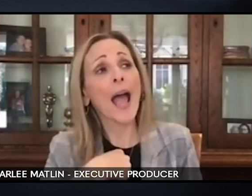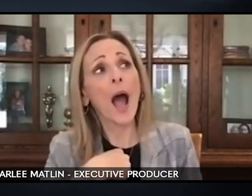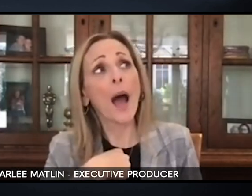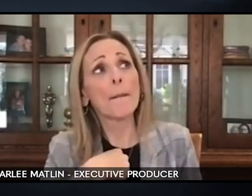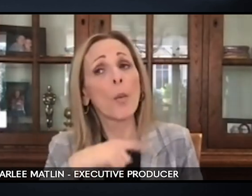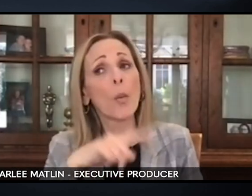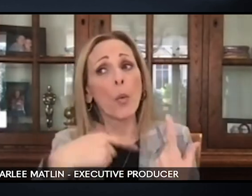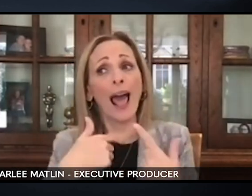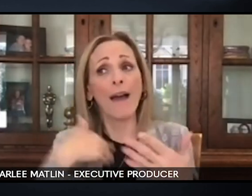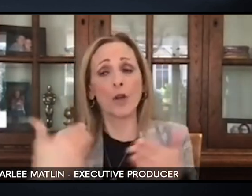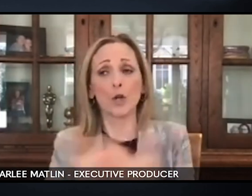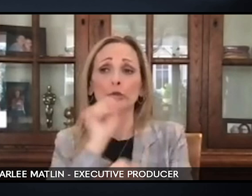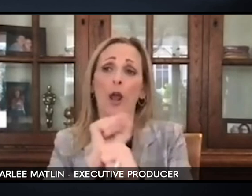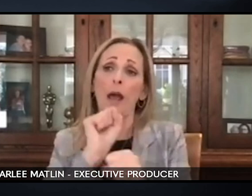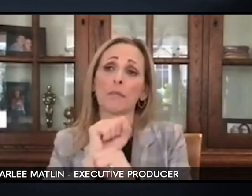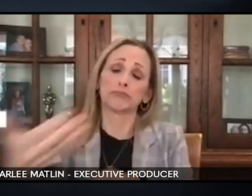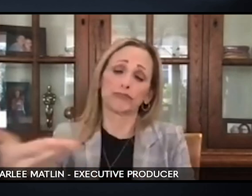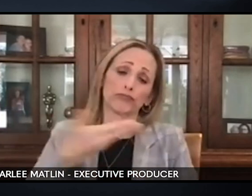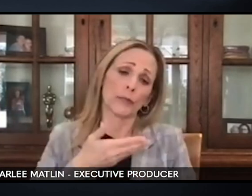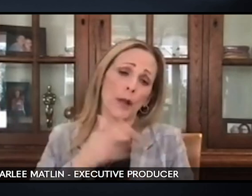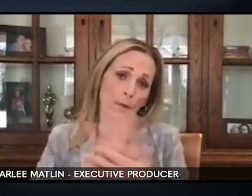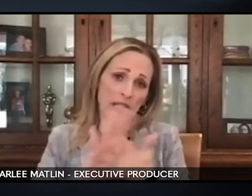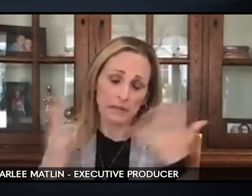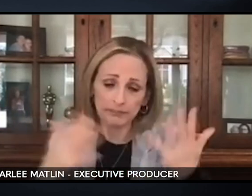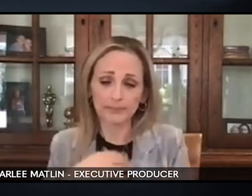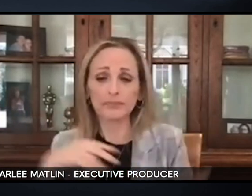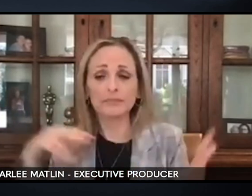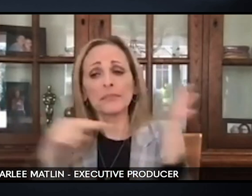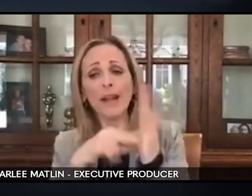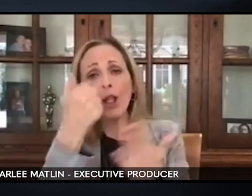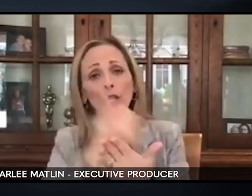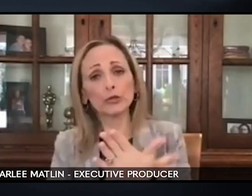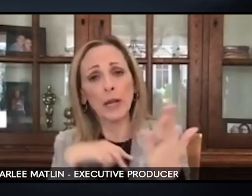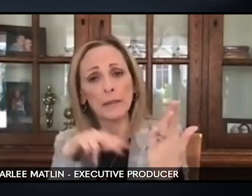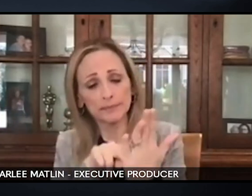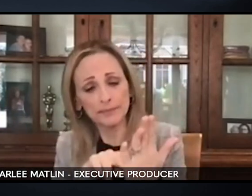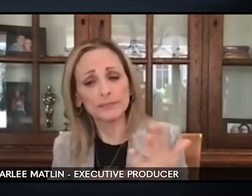Marlee: And you know what? When I have a new job, for example, and I'm offered a